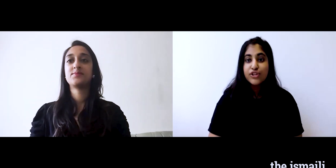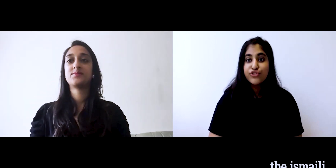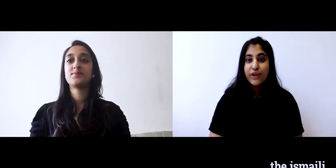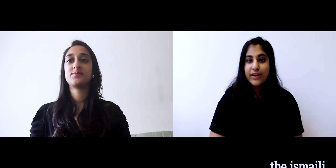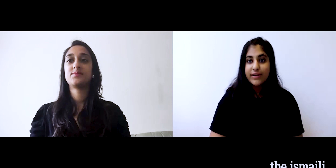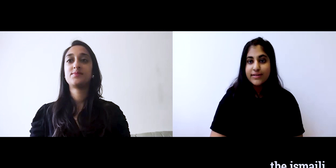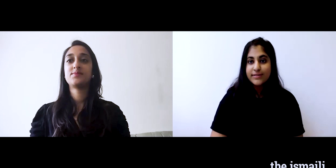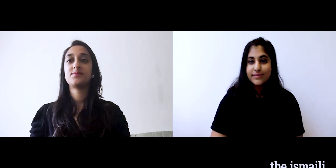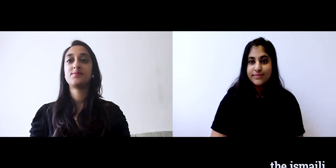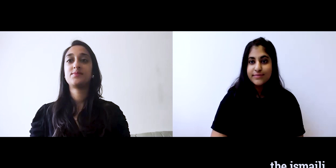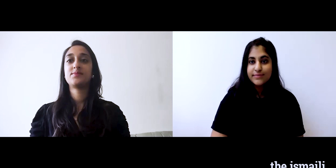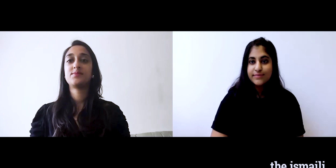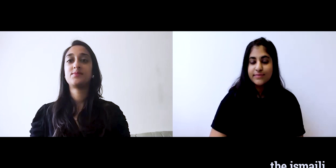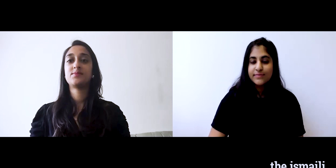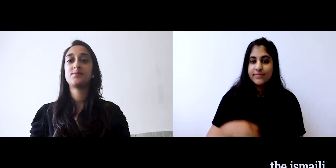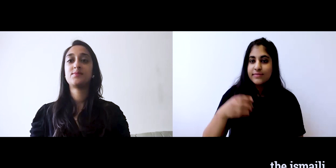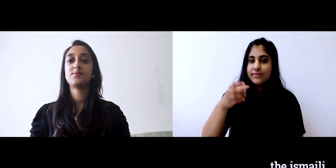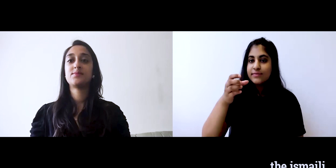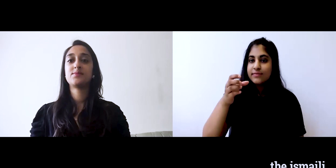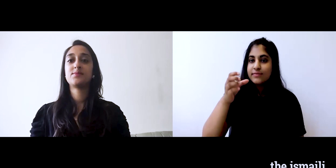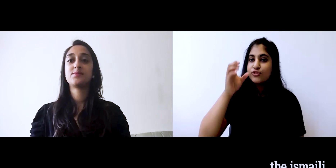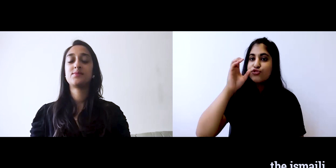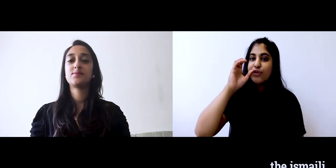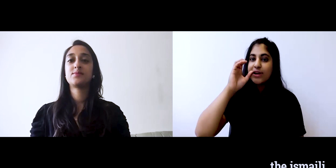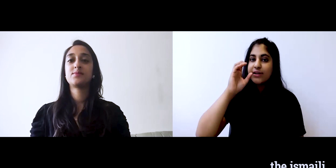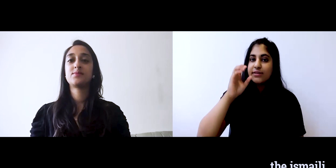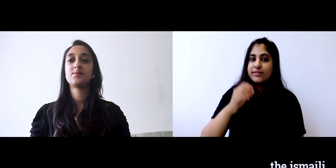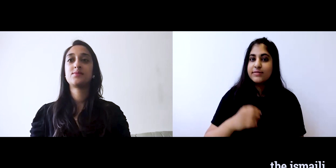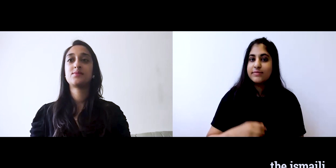Drinks